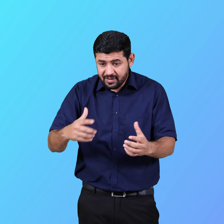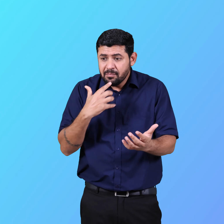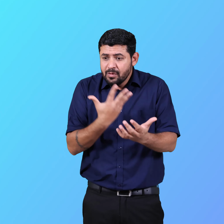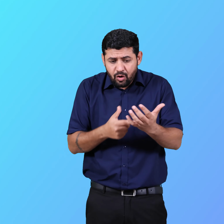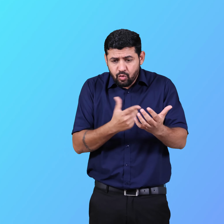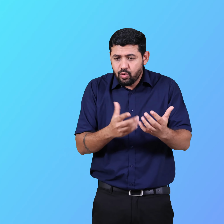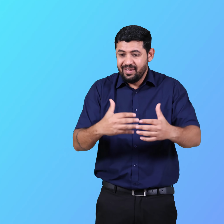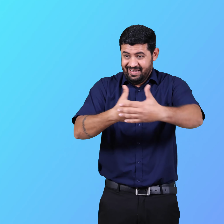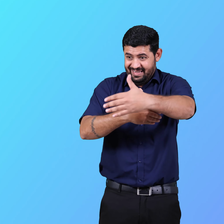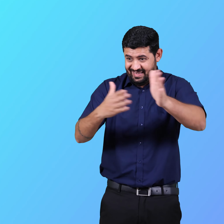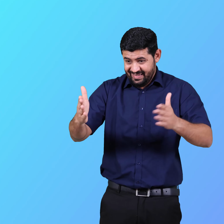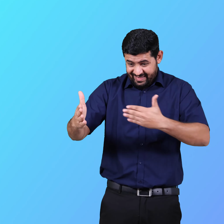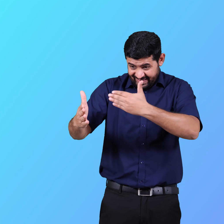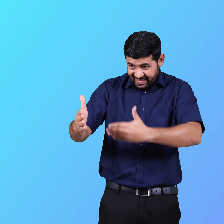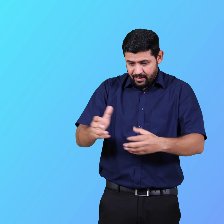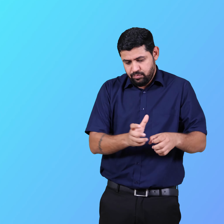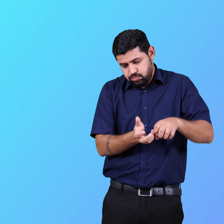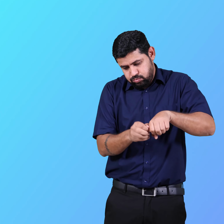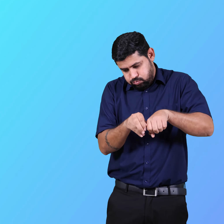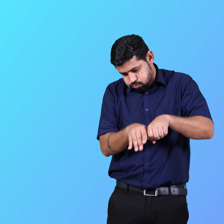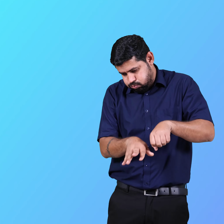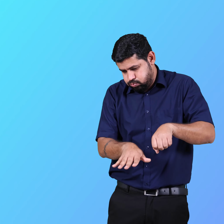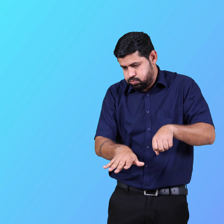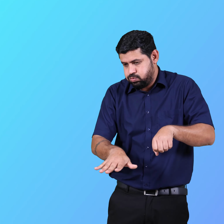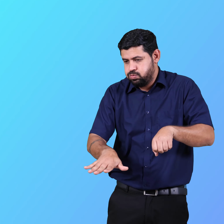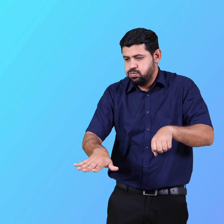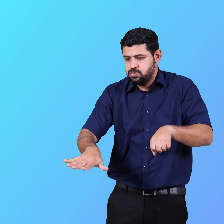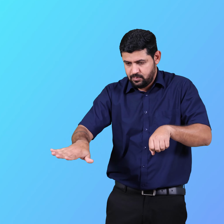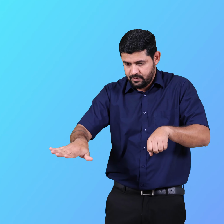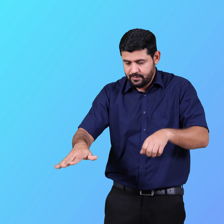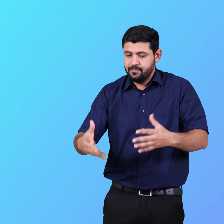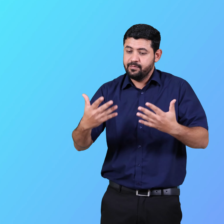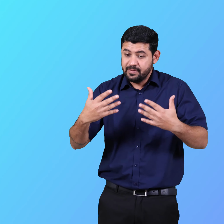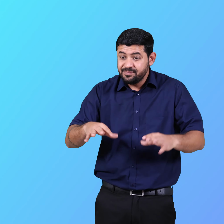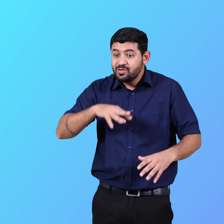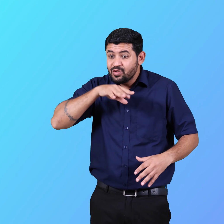He will pour out the rest of the blood at the base of the altar.